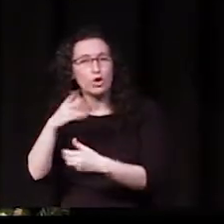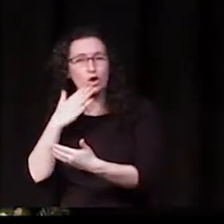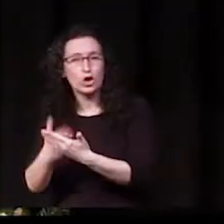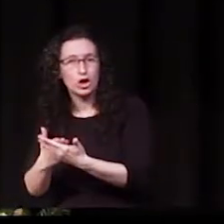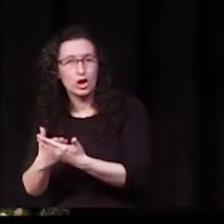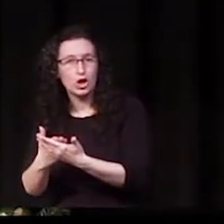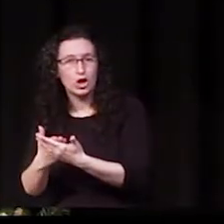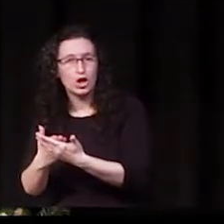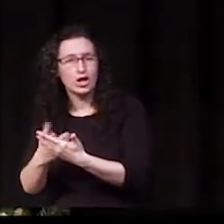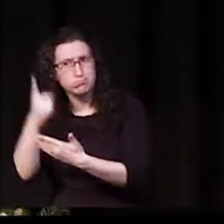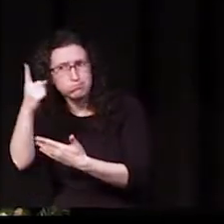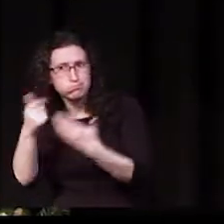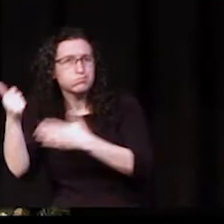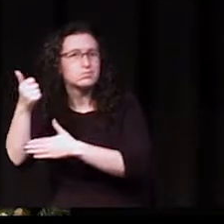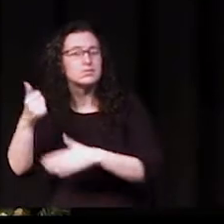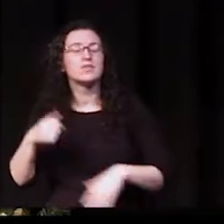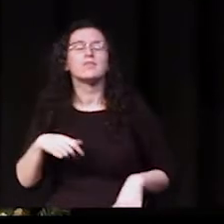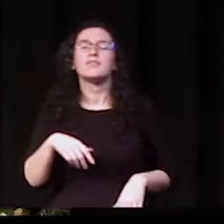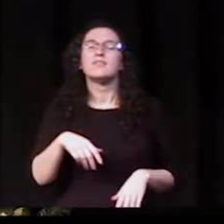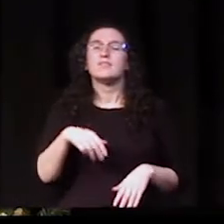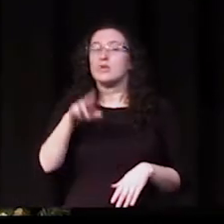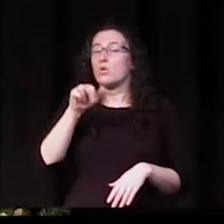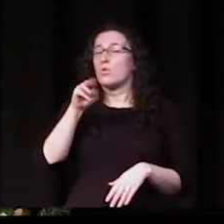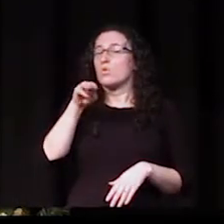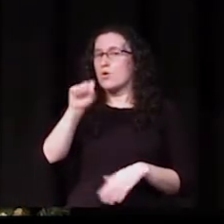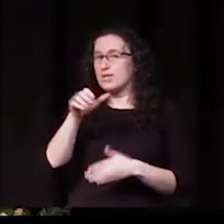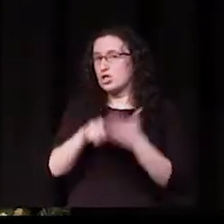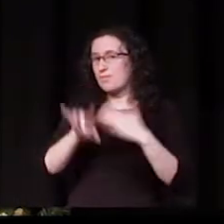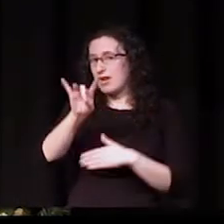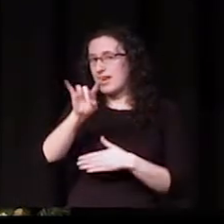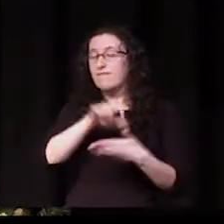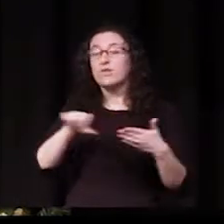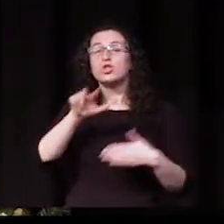Listen to this as I keep reading in Romans, chapter eight, starting in verse 31.